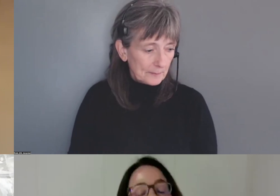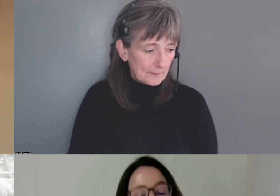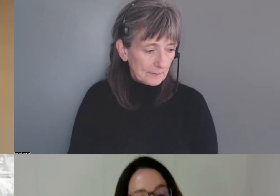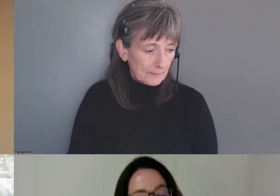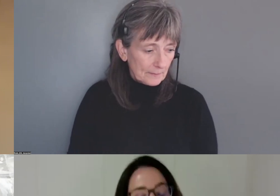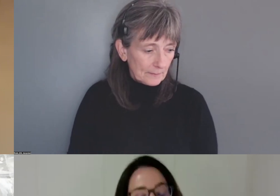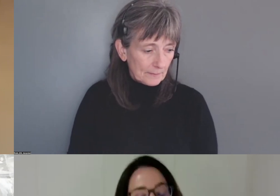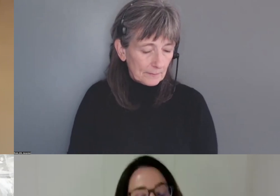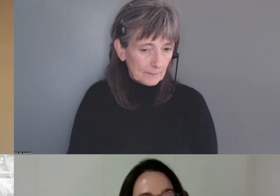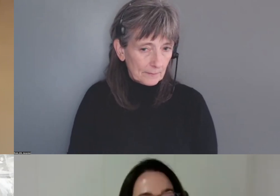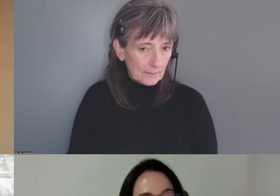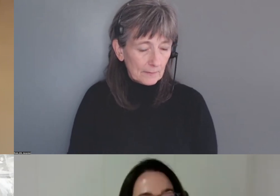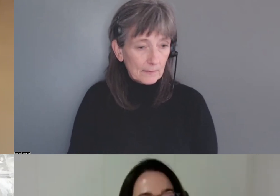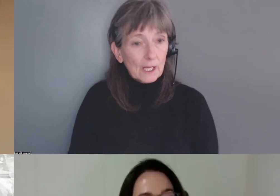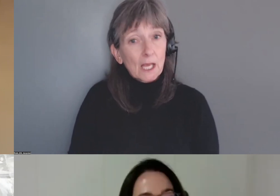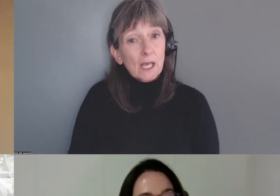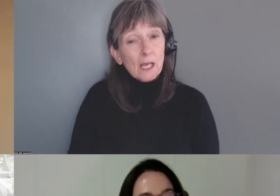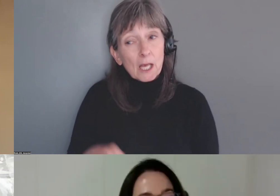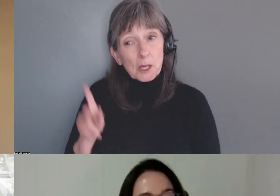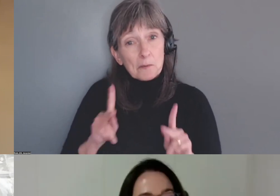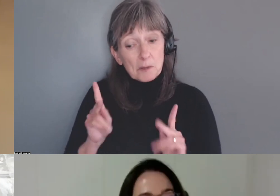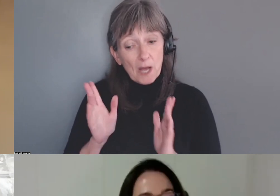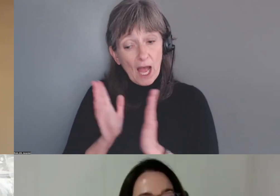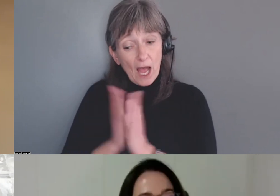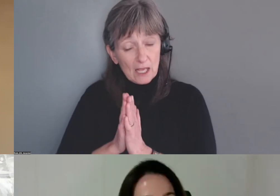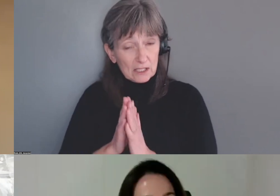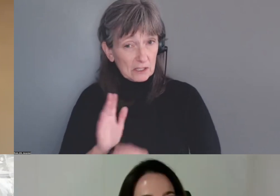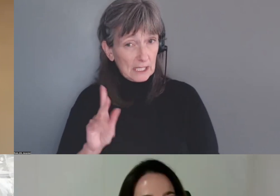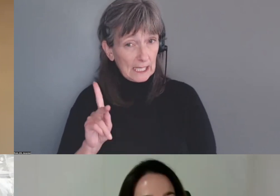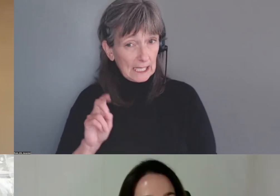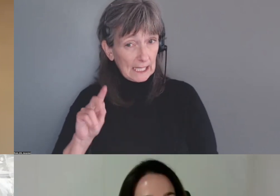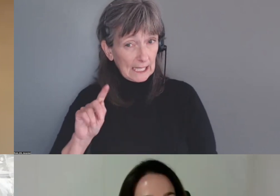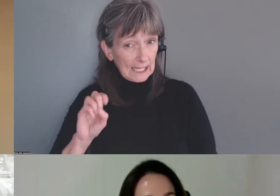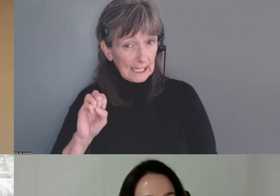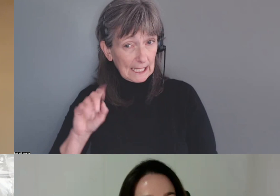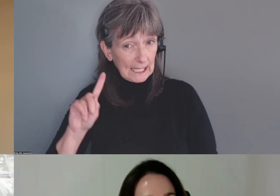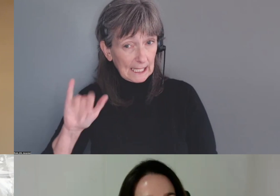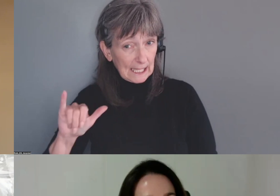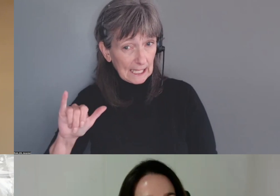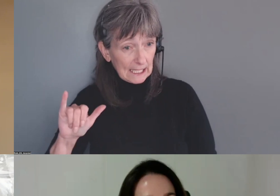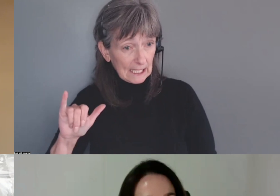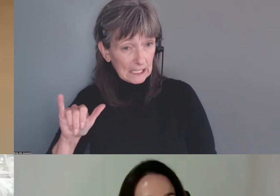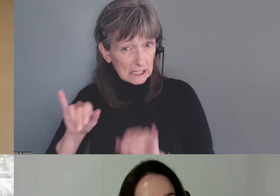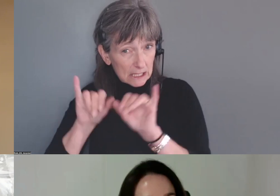People were wondering about the Ketty systems and its application of style guides across a book.